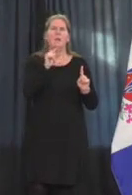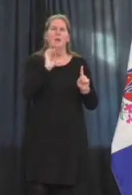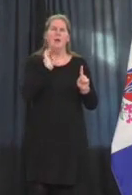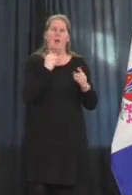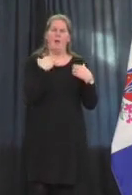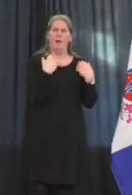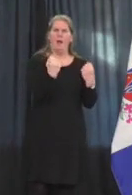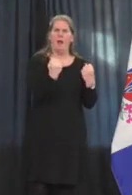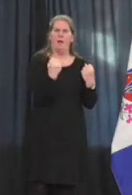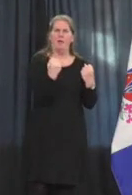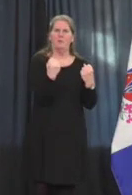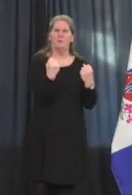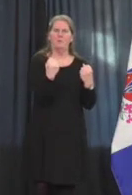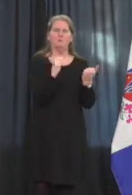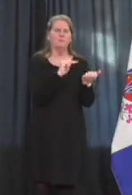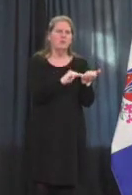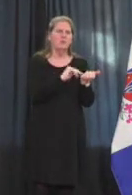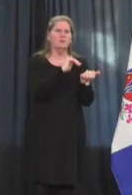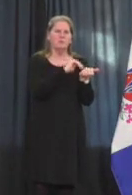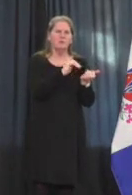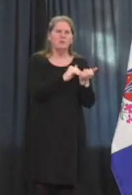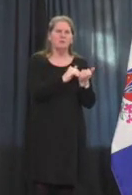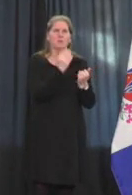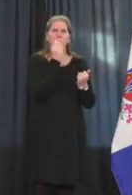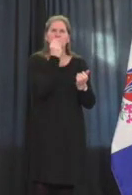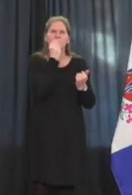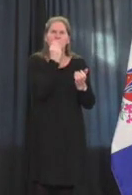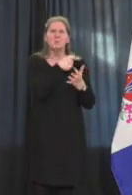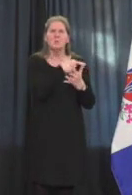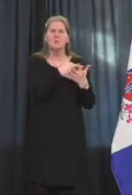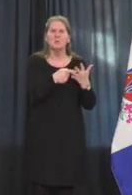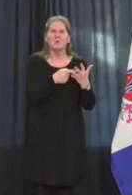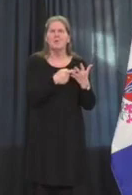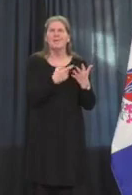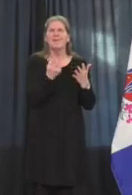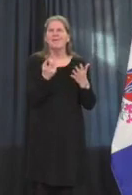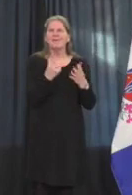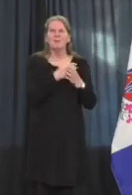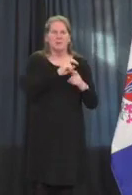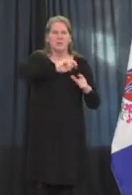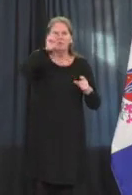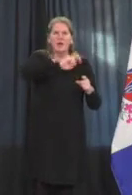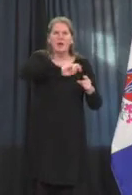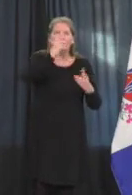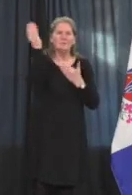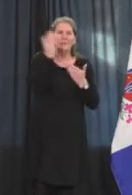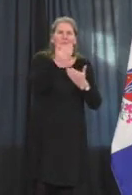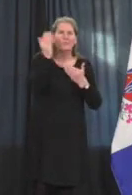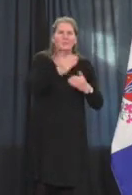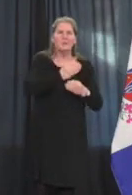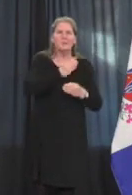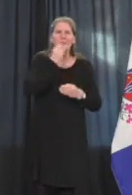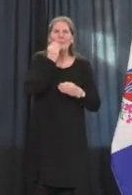PROVIDERS AND MAKING SURE THAT FOOD IS AVAILABLE. SO IT CAN INCLUDE THINGS LIKE TRANSPORTATION, ET CETERA.